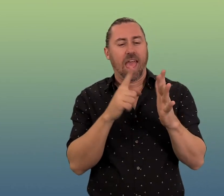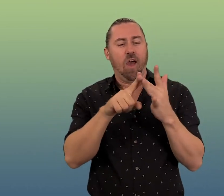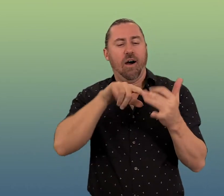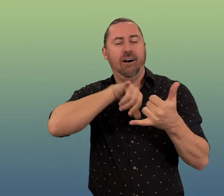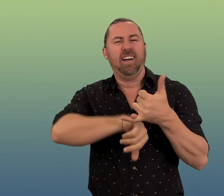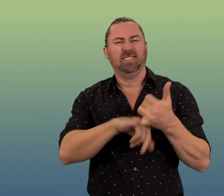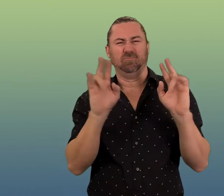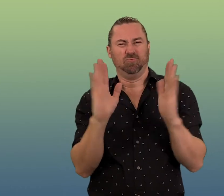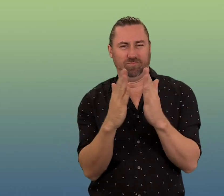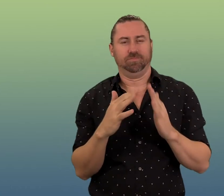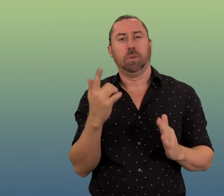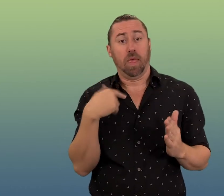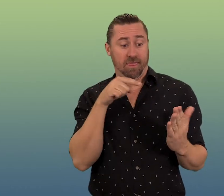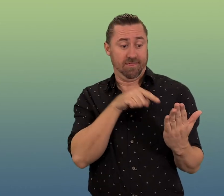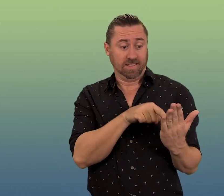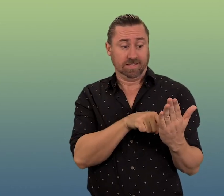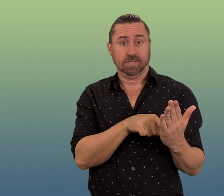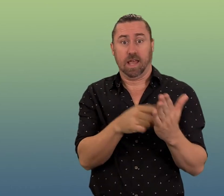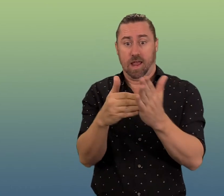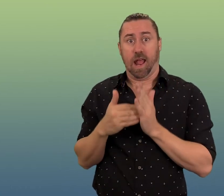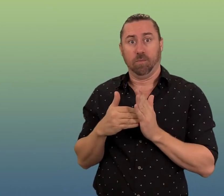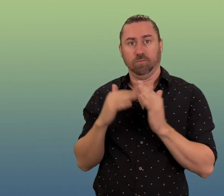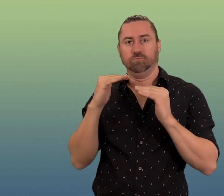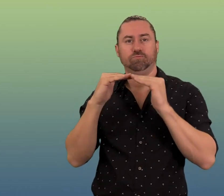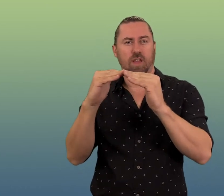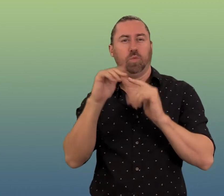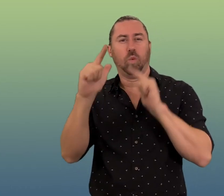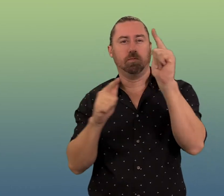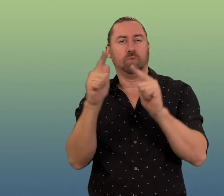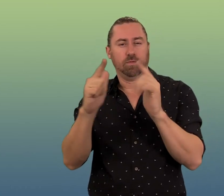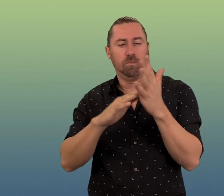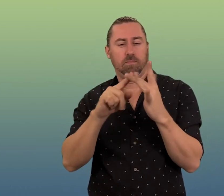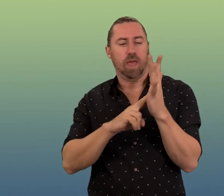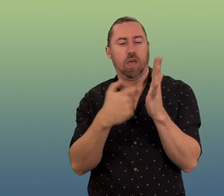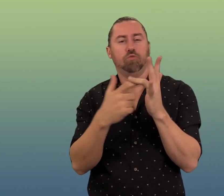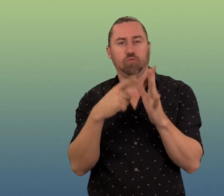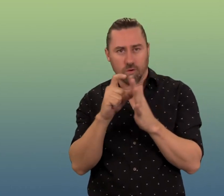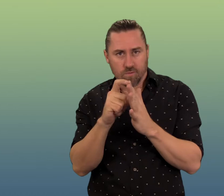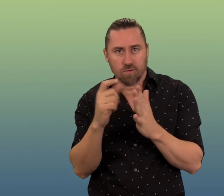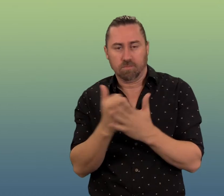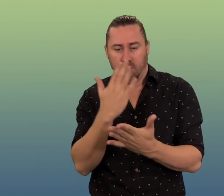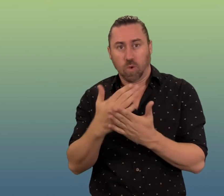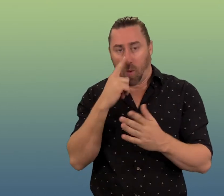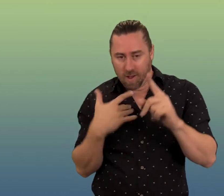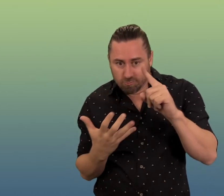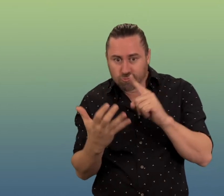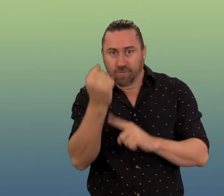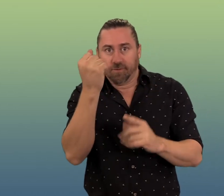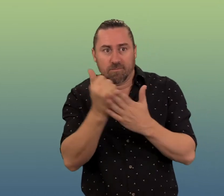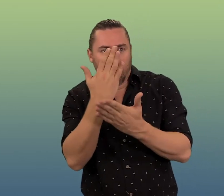The AIS will support TMR in achieving our vision to create a single integrated transport network